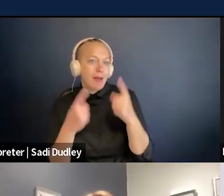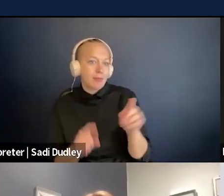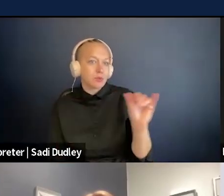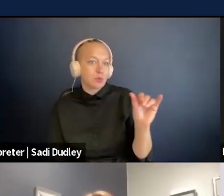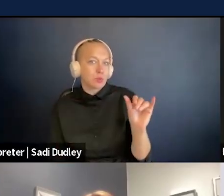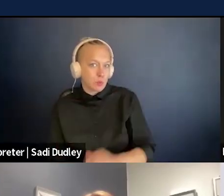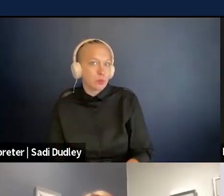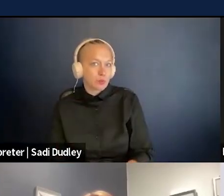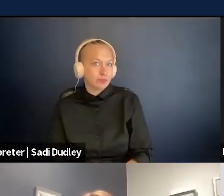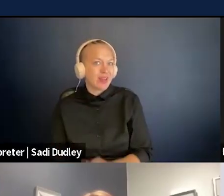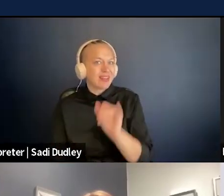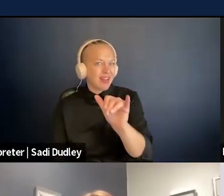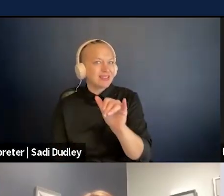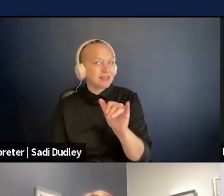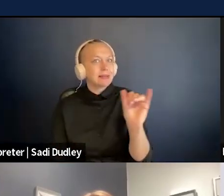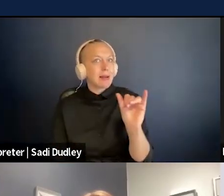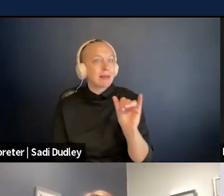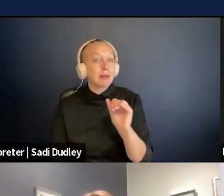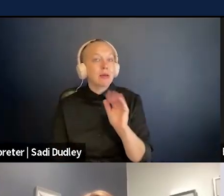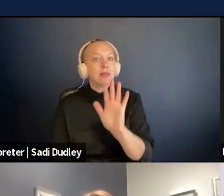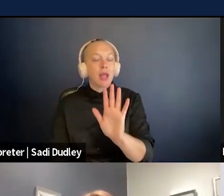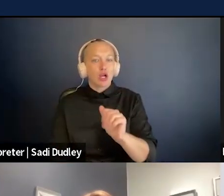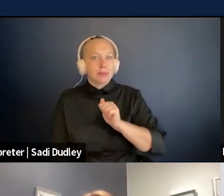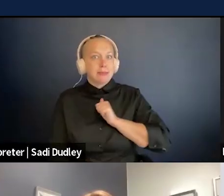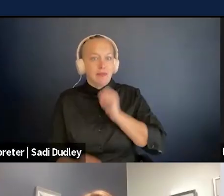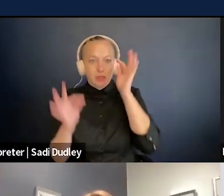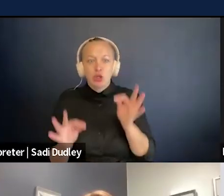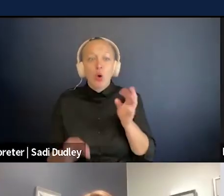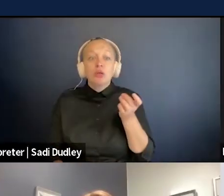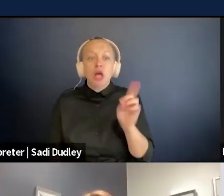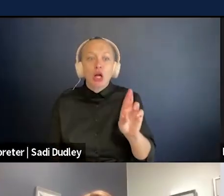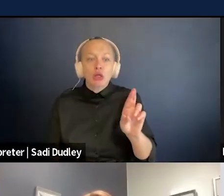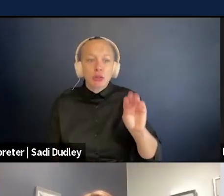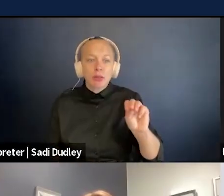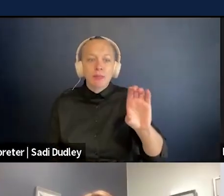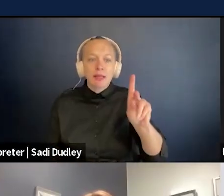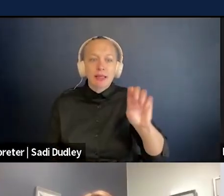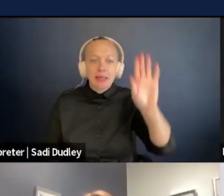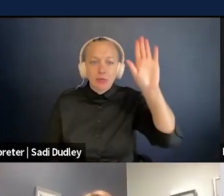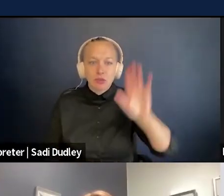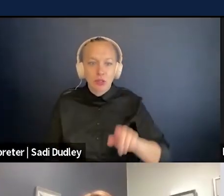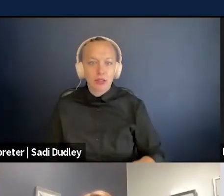self-determination piece, I see, um… Dr. Mckee has raised his hand.